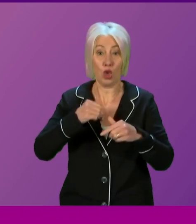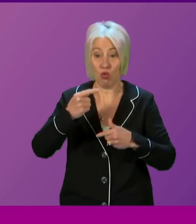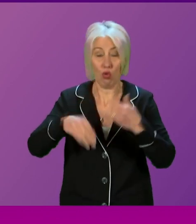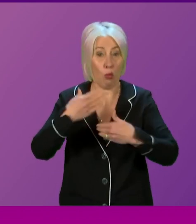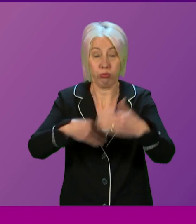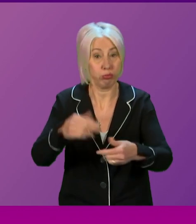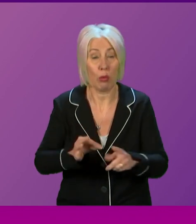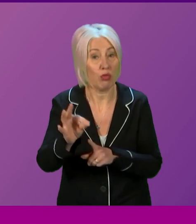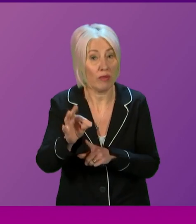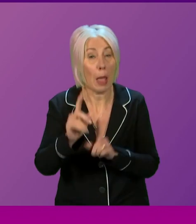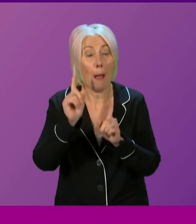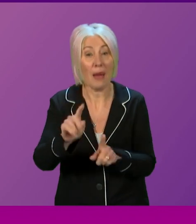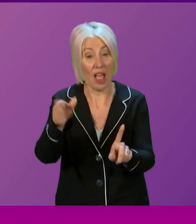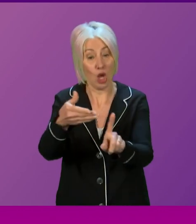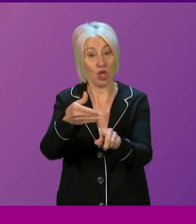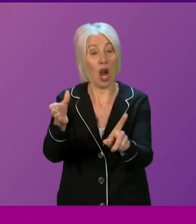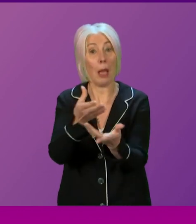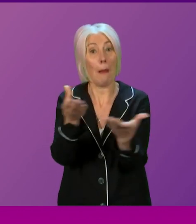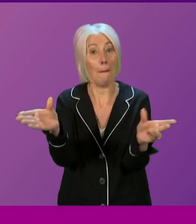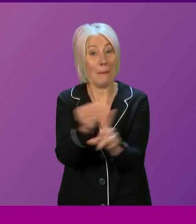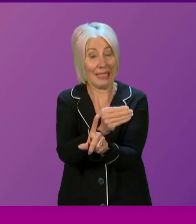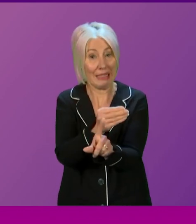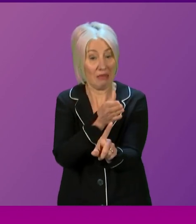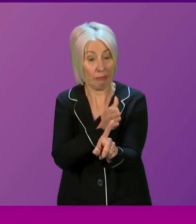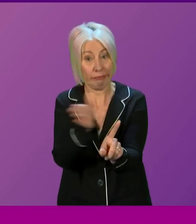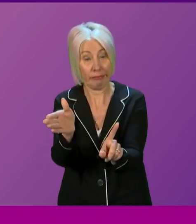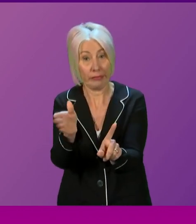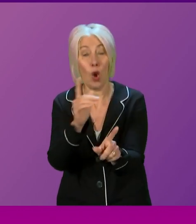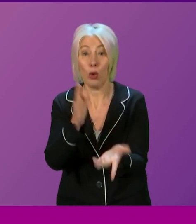If that target is missed, will the First Minister continue to stand by the beleaguered health